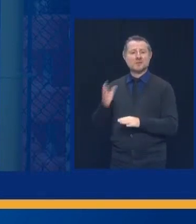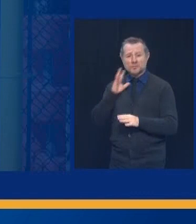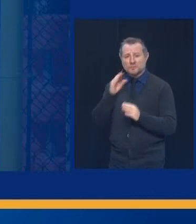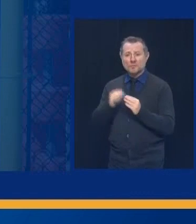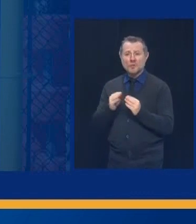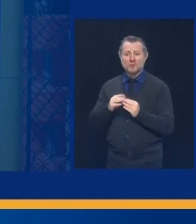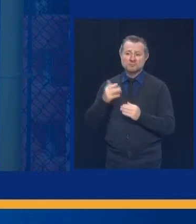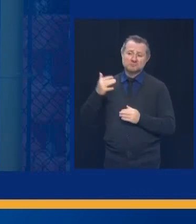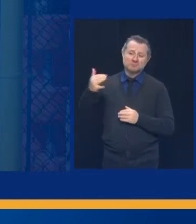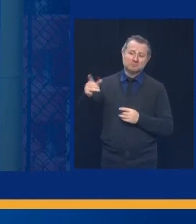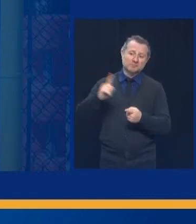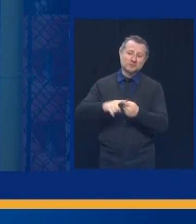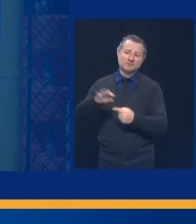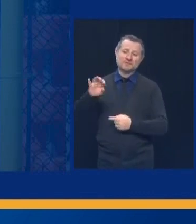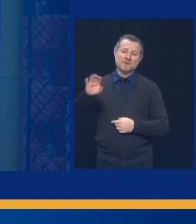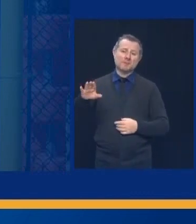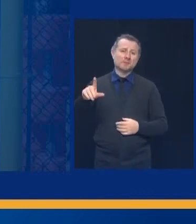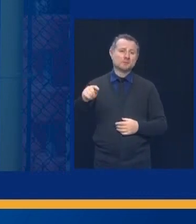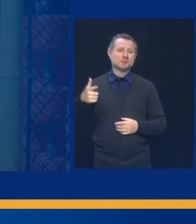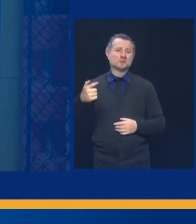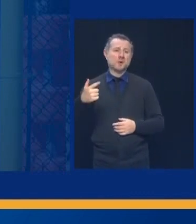YOU HAVE 160,000 PEOPLE WHO ARE